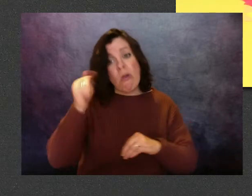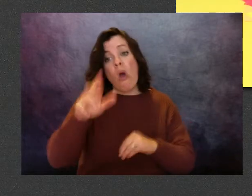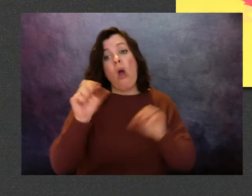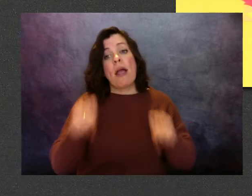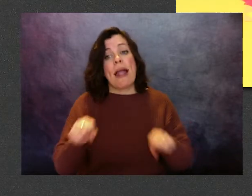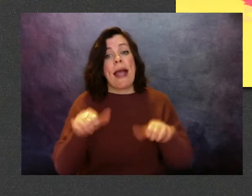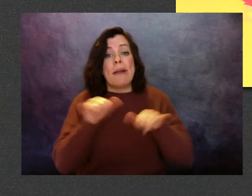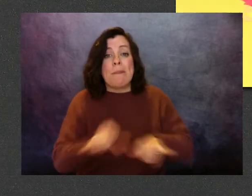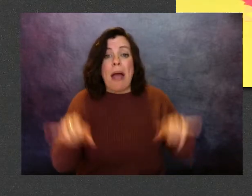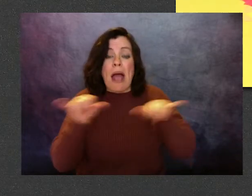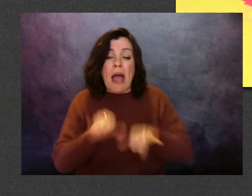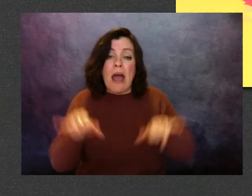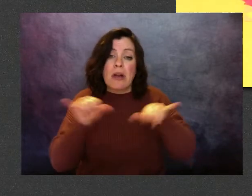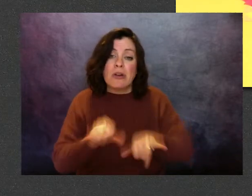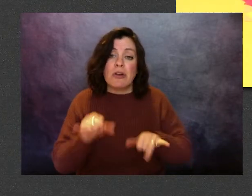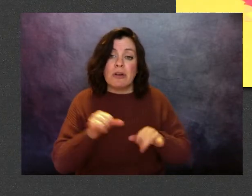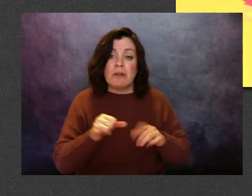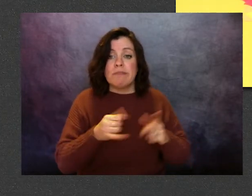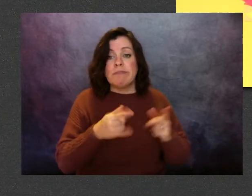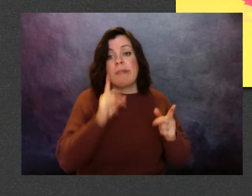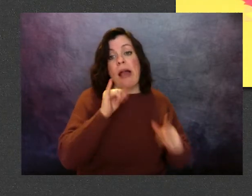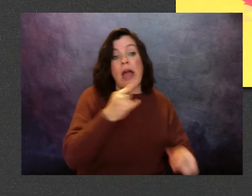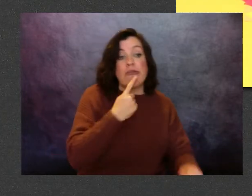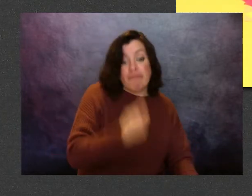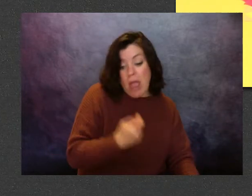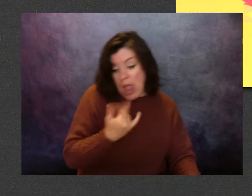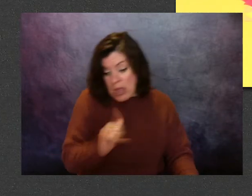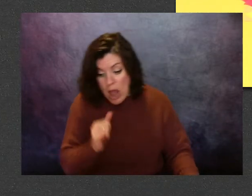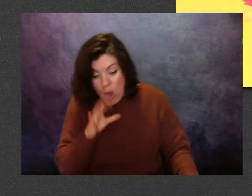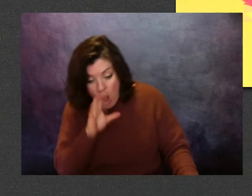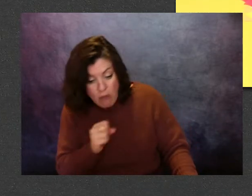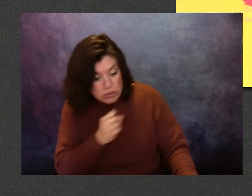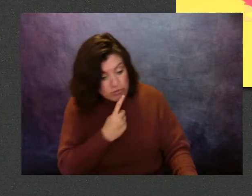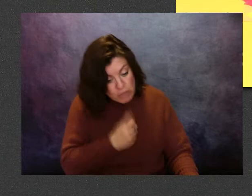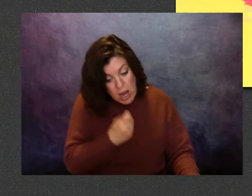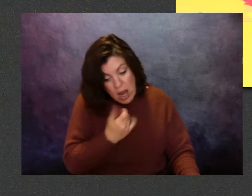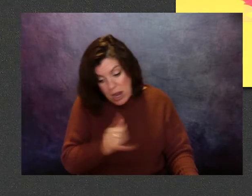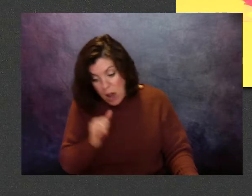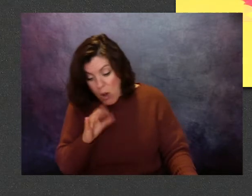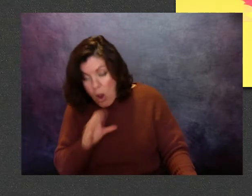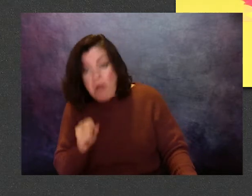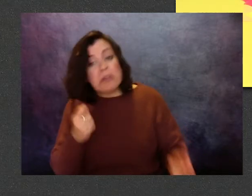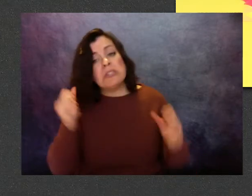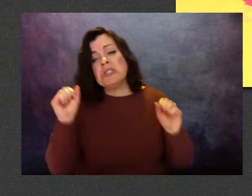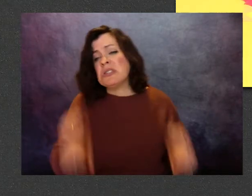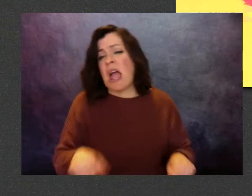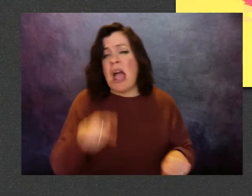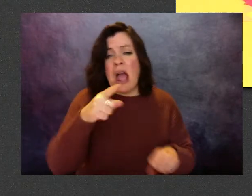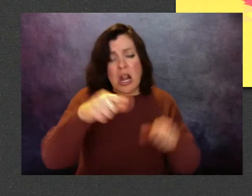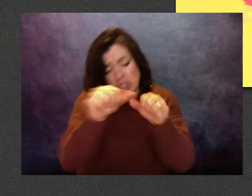repeat. So you could go red, yellow, orange, red, yellow, orange, or you could just stick them on in random orders.